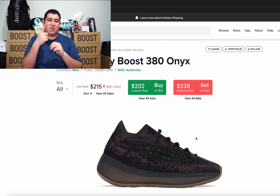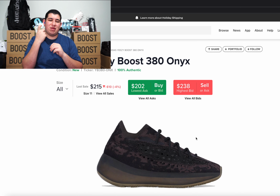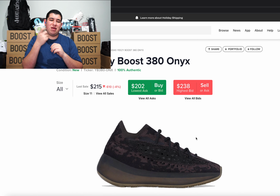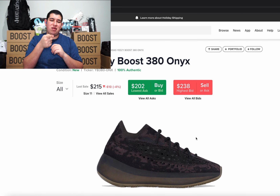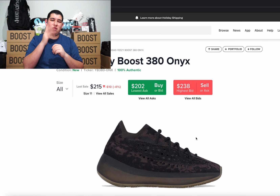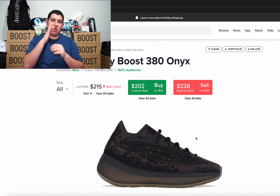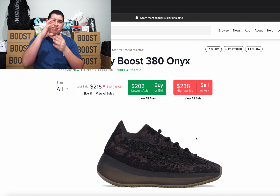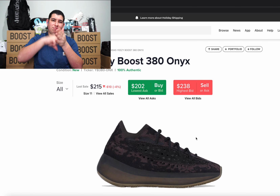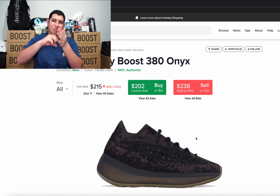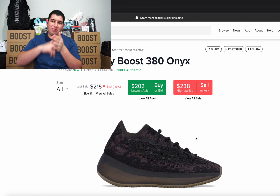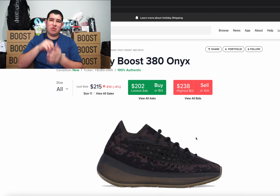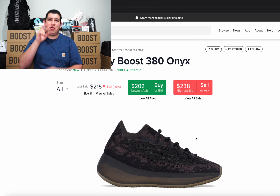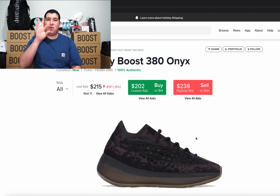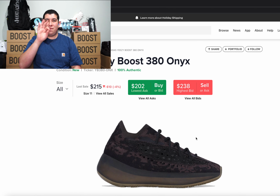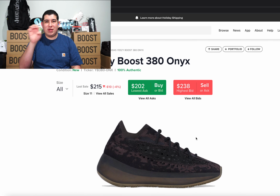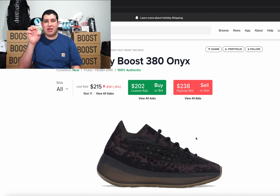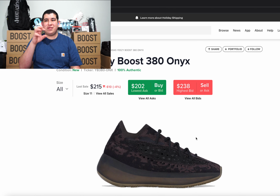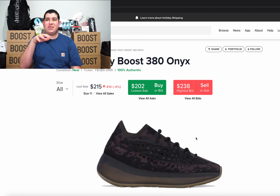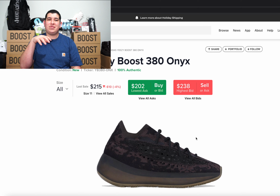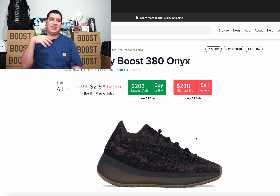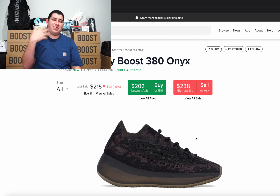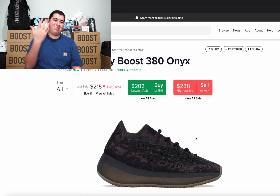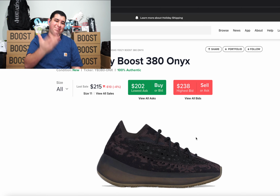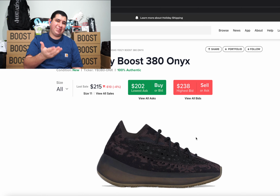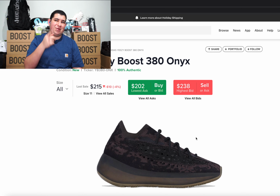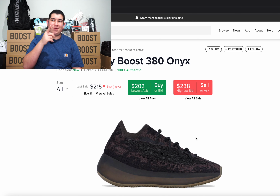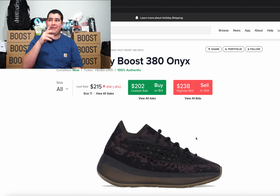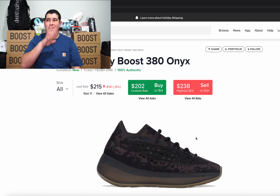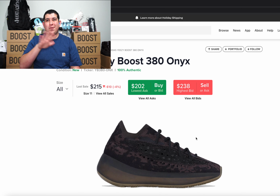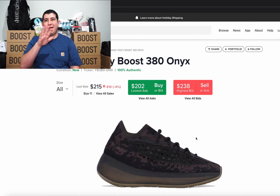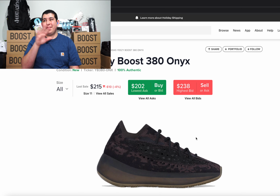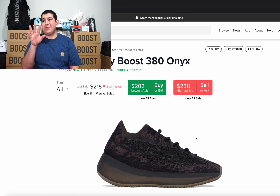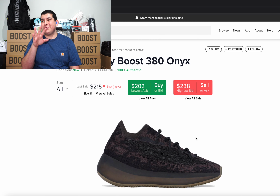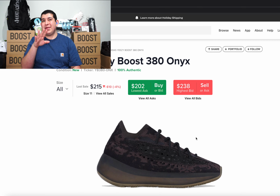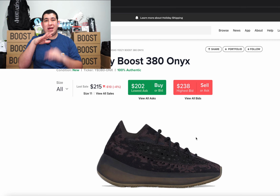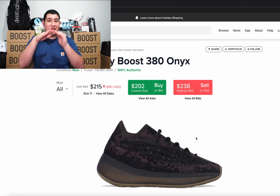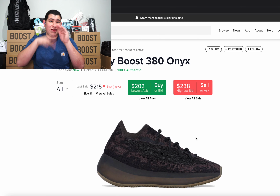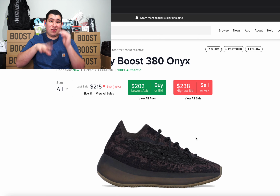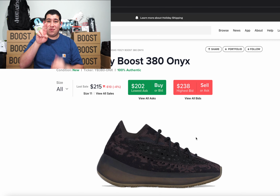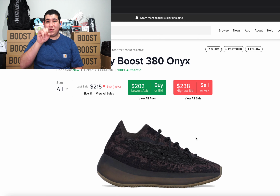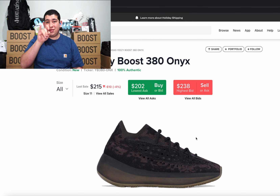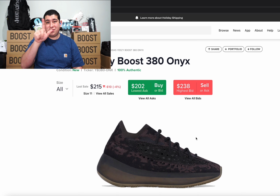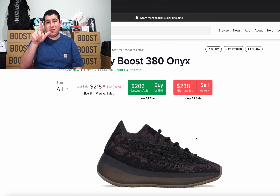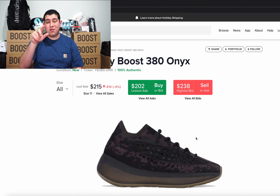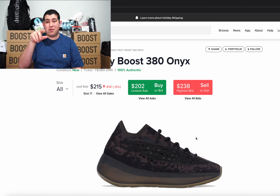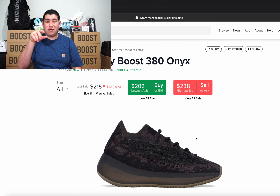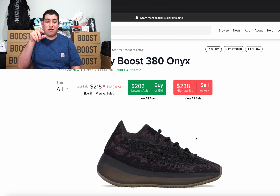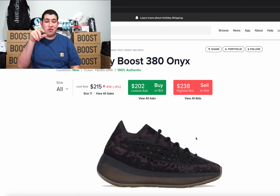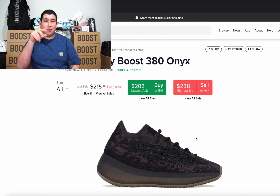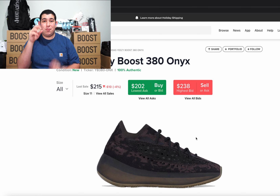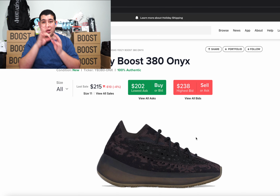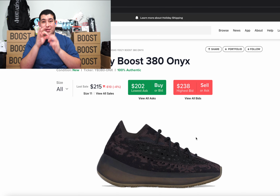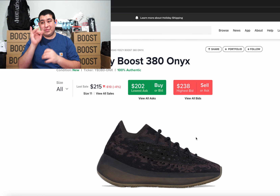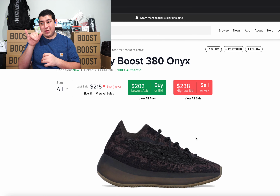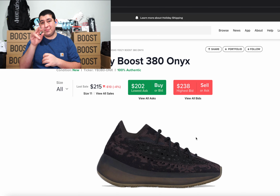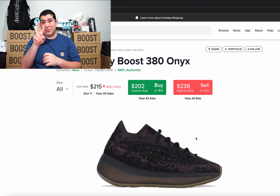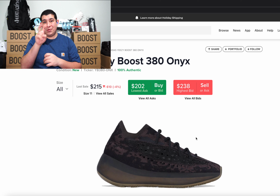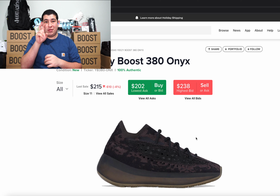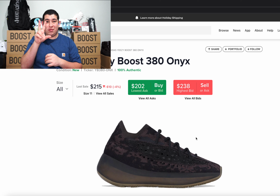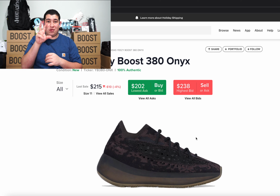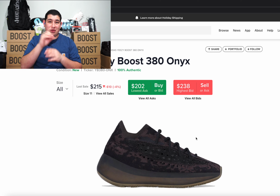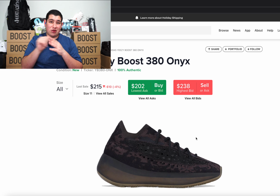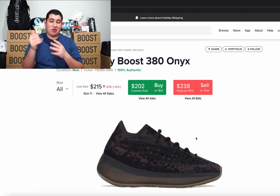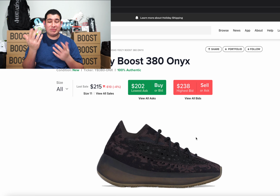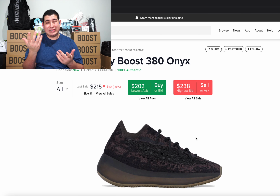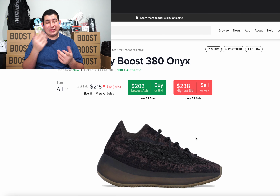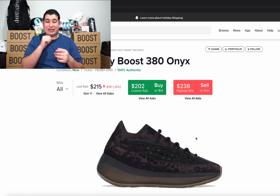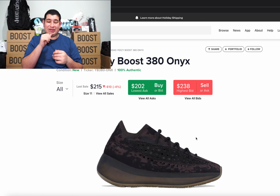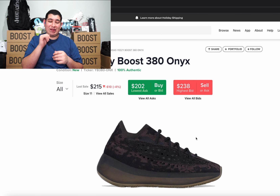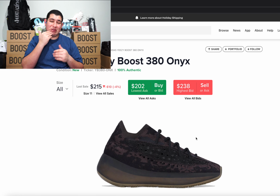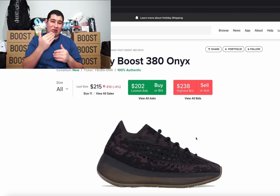Because the resell price will be down by fees stuff. I assume it will be under retail price, $230.